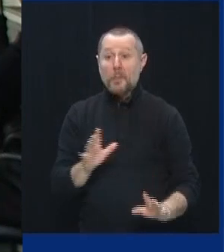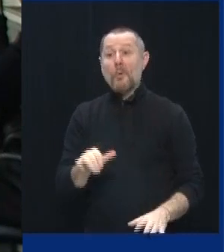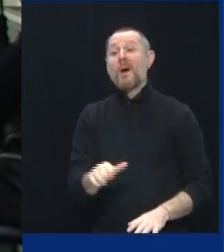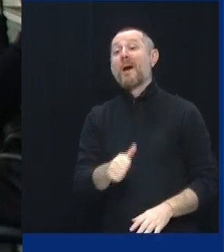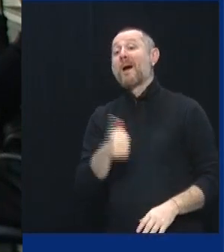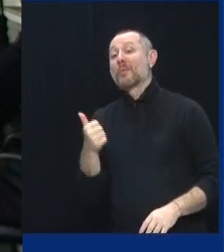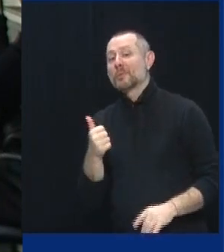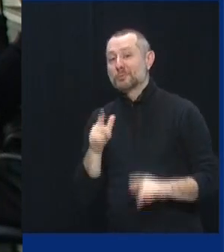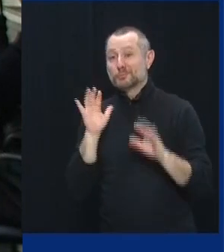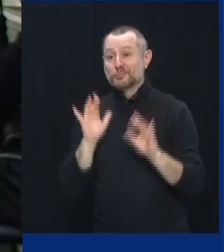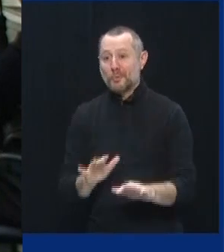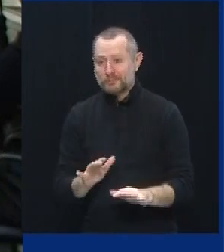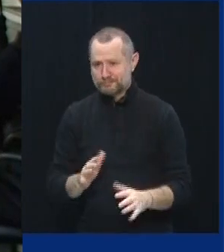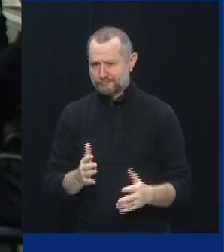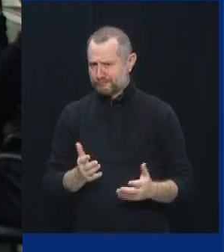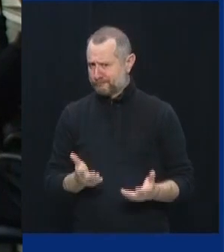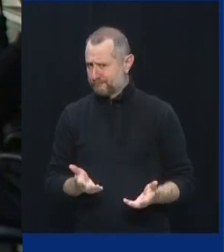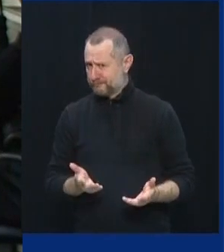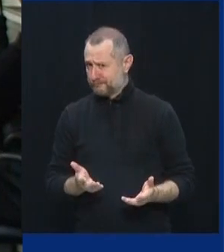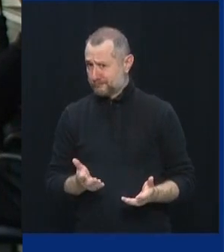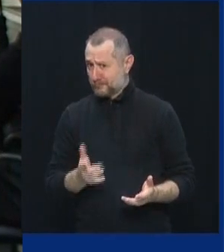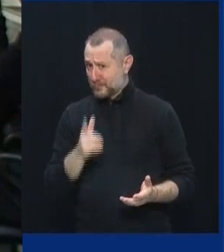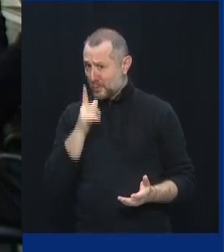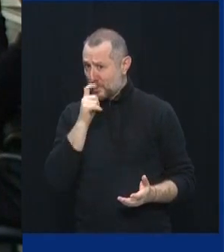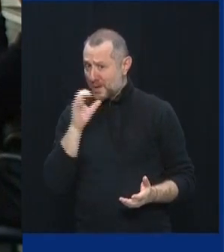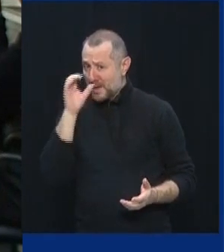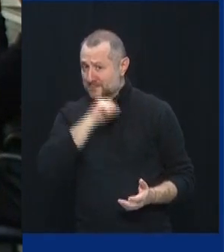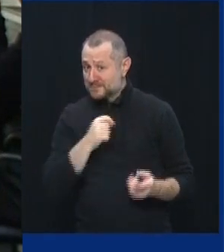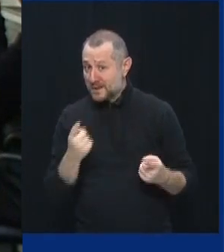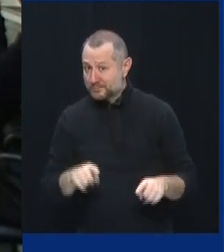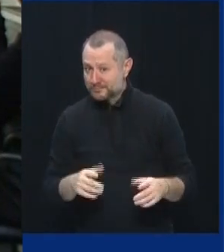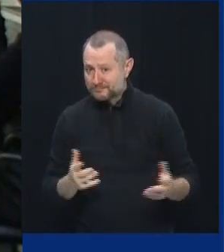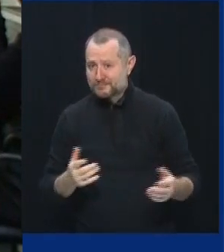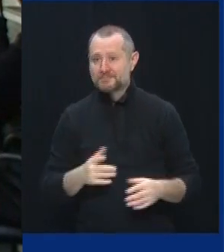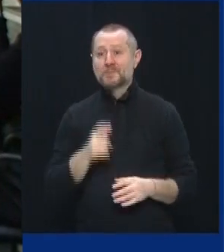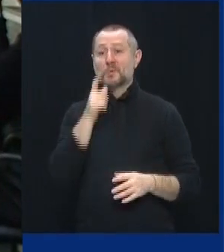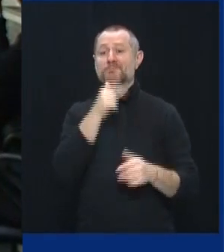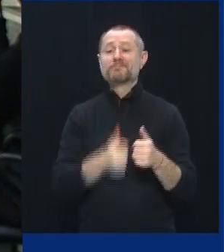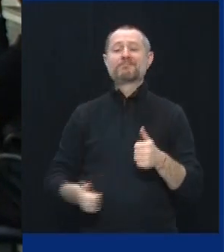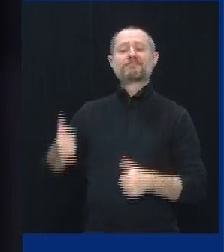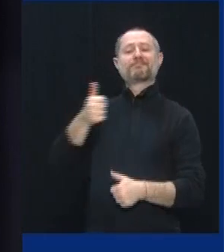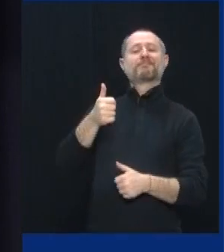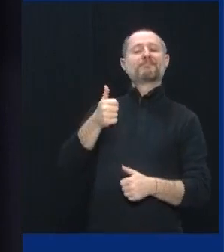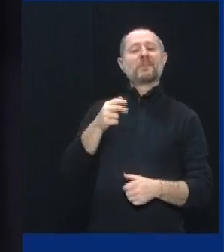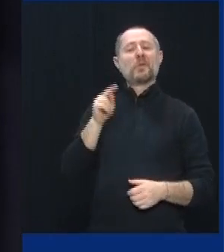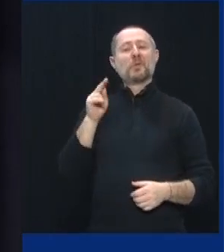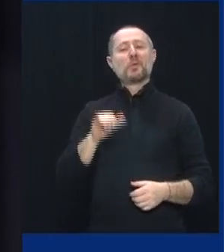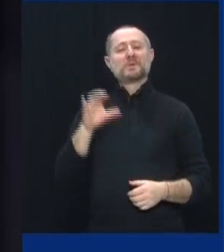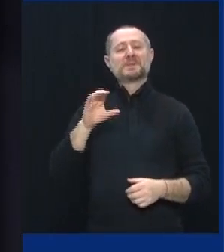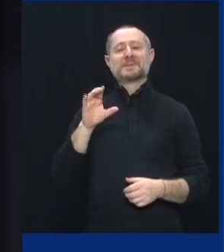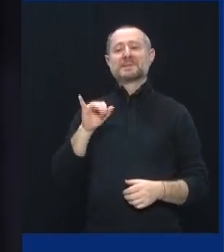THANKS FOR THAT LAST POINT JUST IN CASE WE FORTHE GO. ANOTHER STORM. WHAT A SURPRISE.